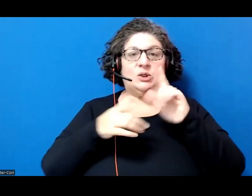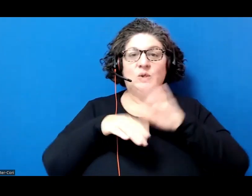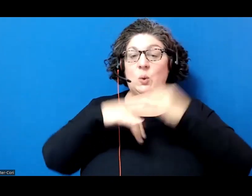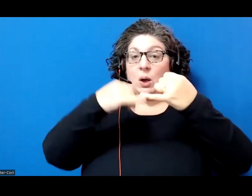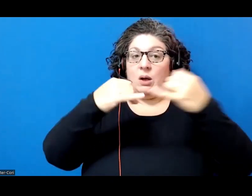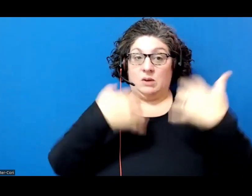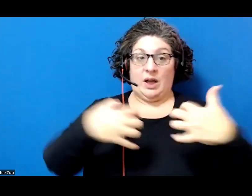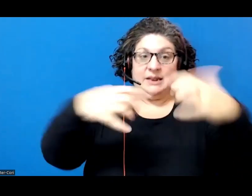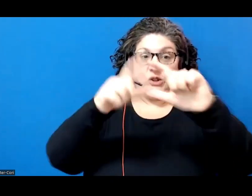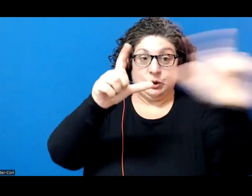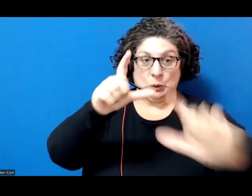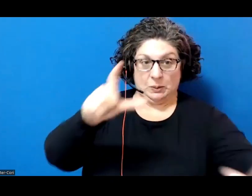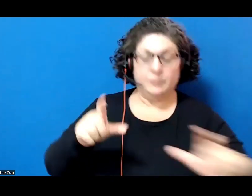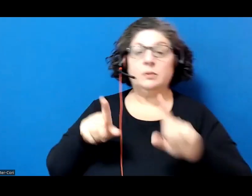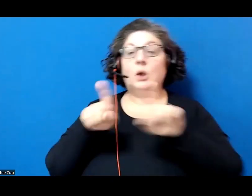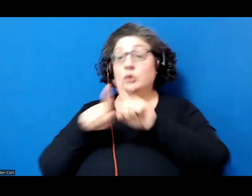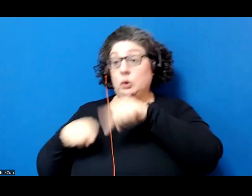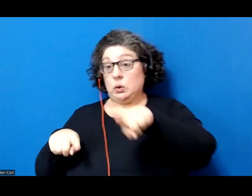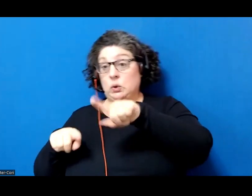Thank you for those of you here in person today.